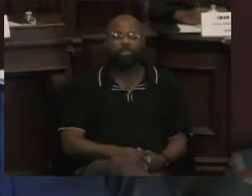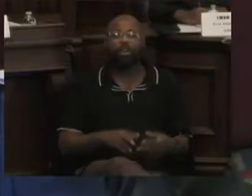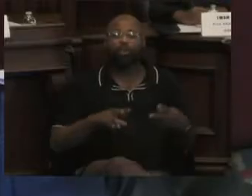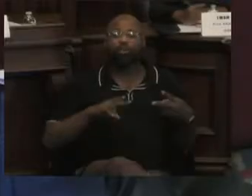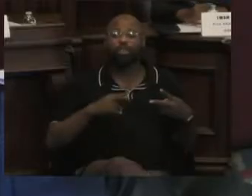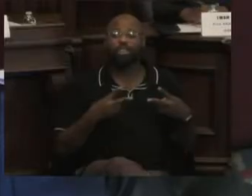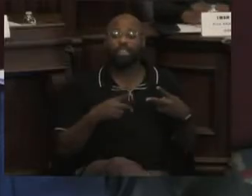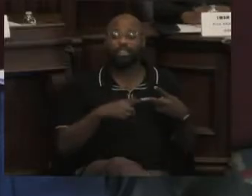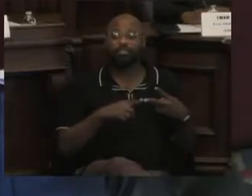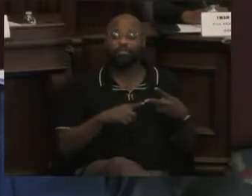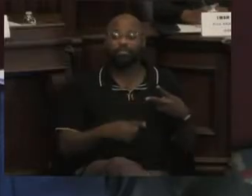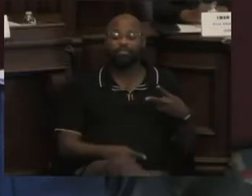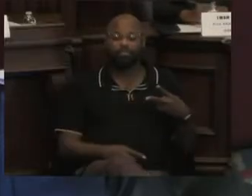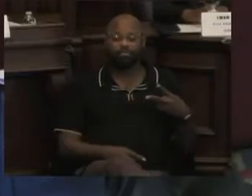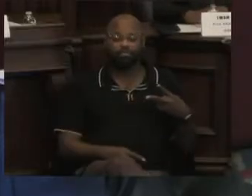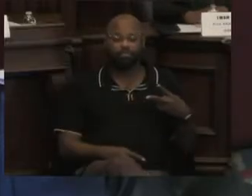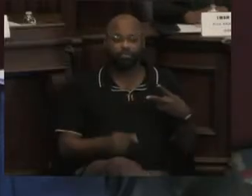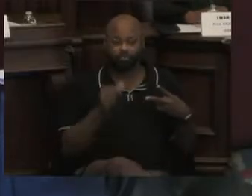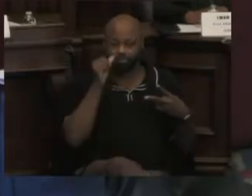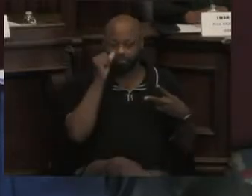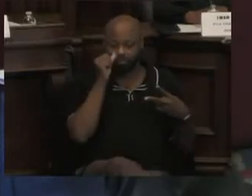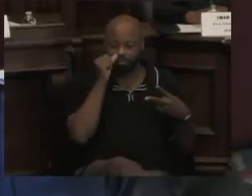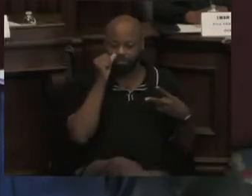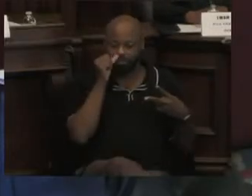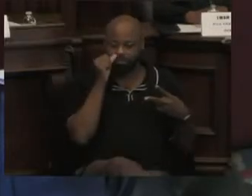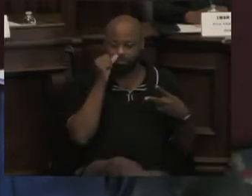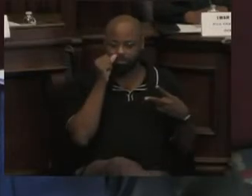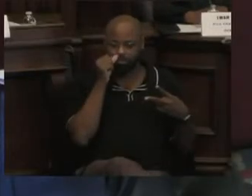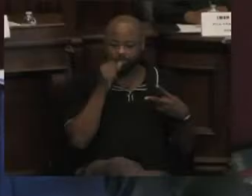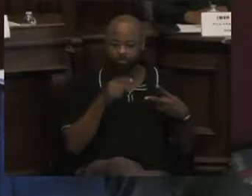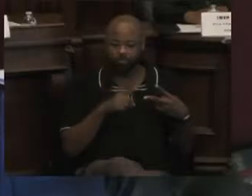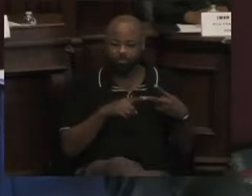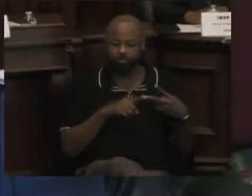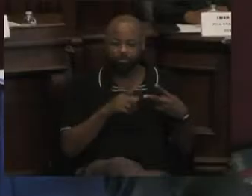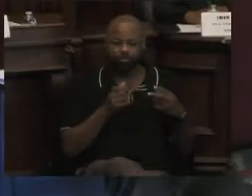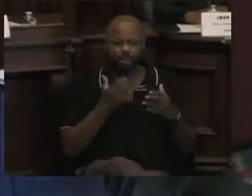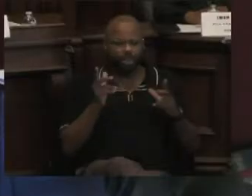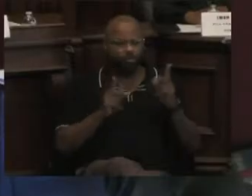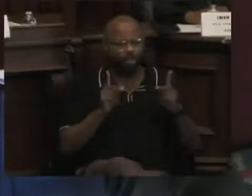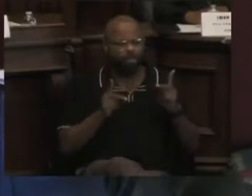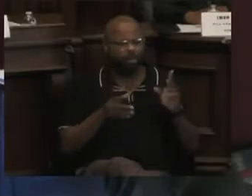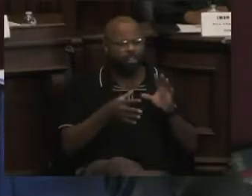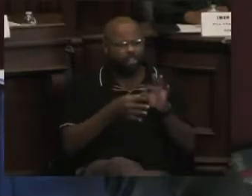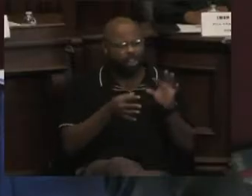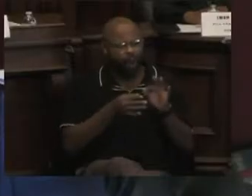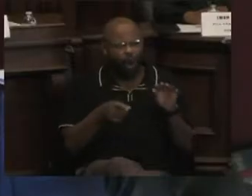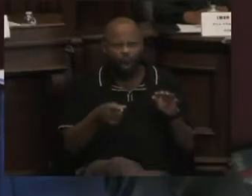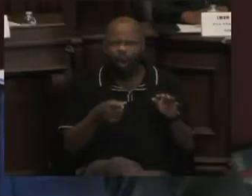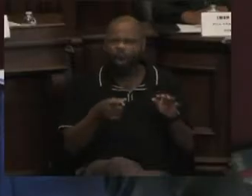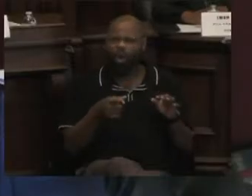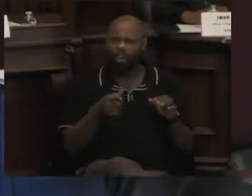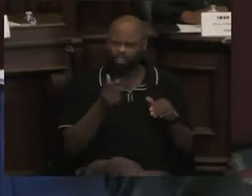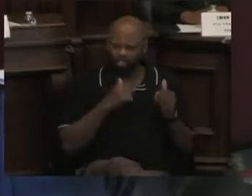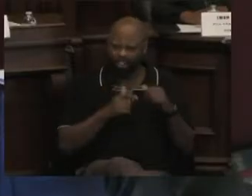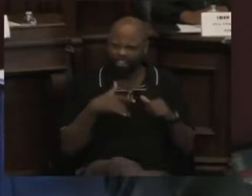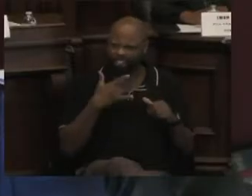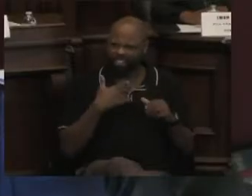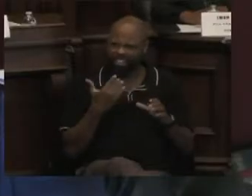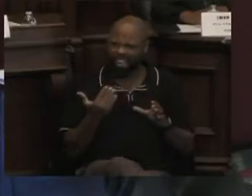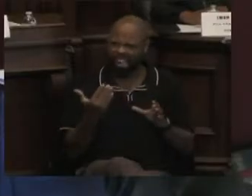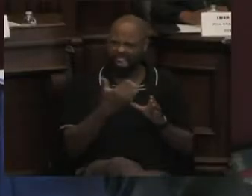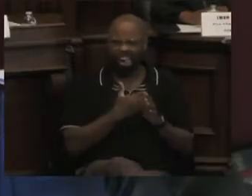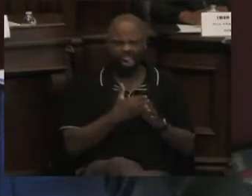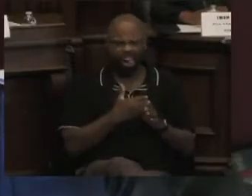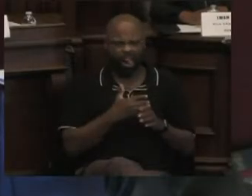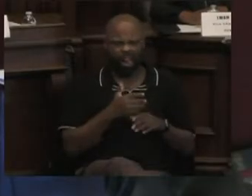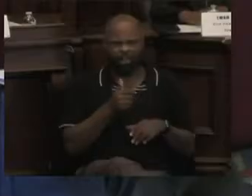program. Second was that. Just